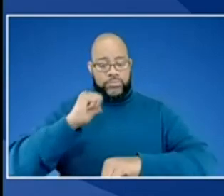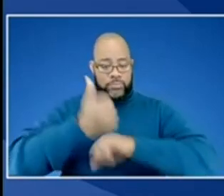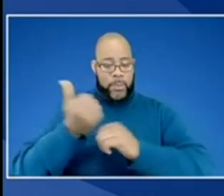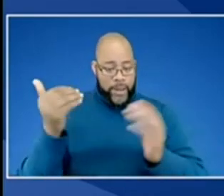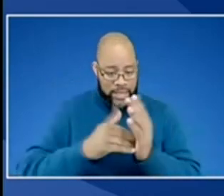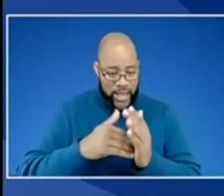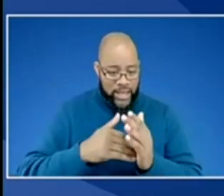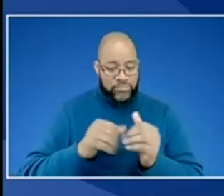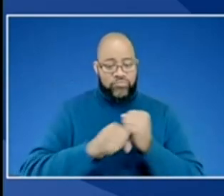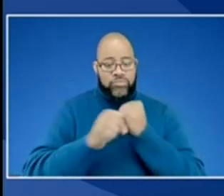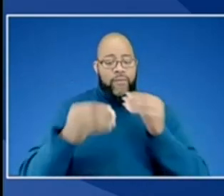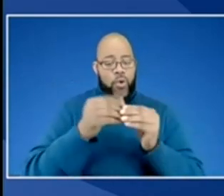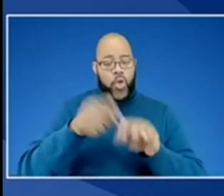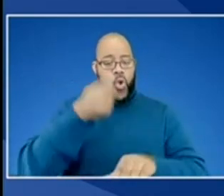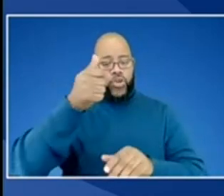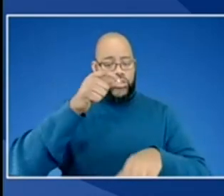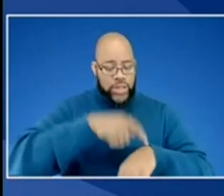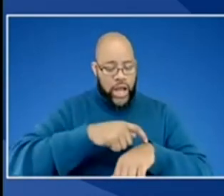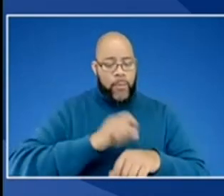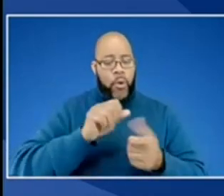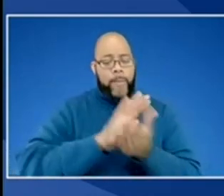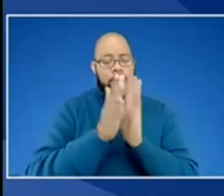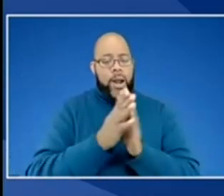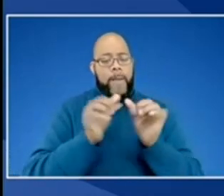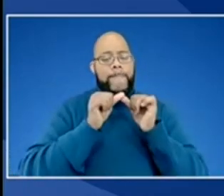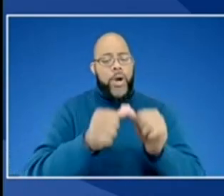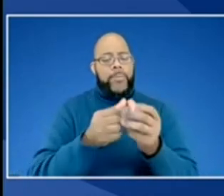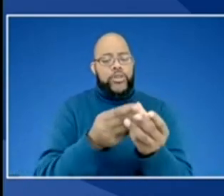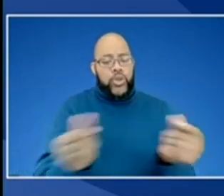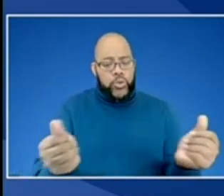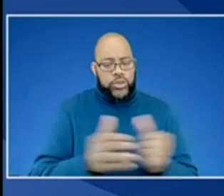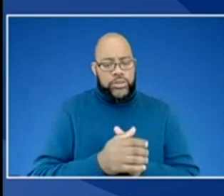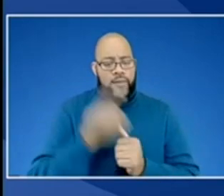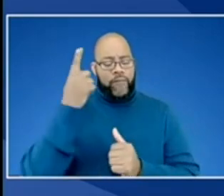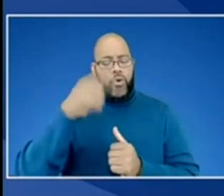longer period of time, or become a permanent solution for our veterans.